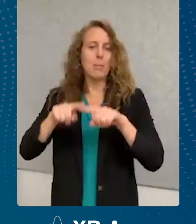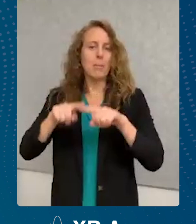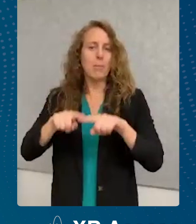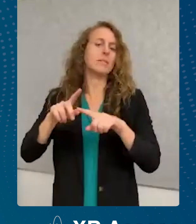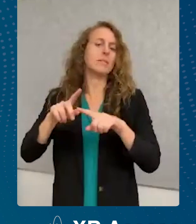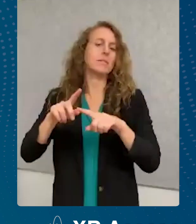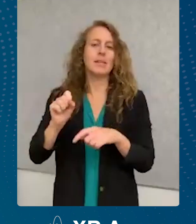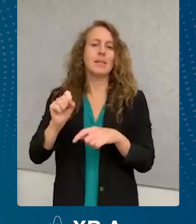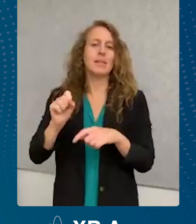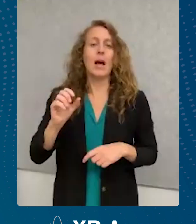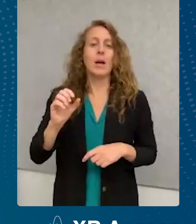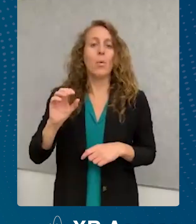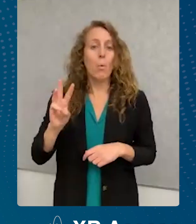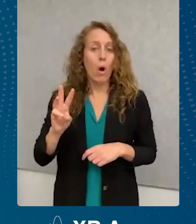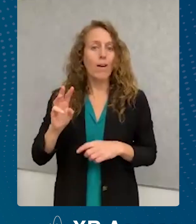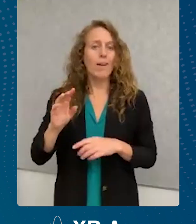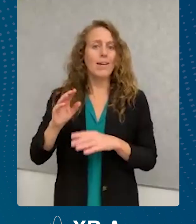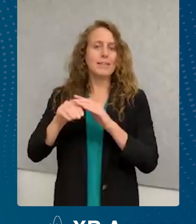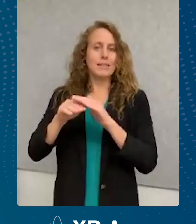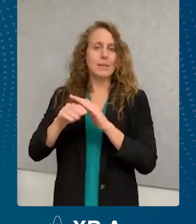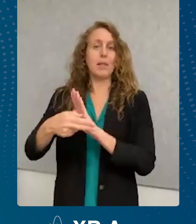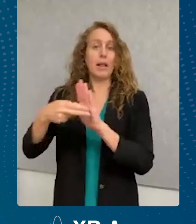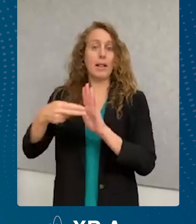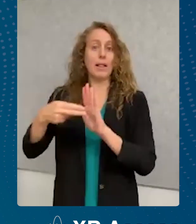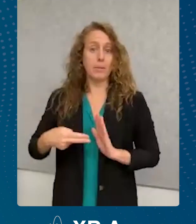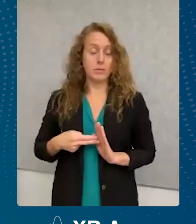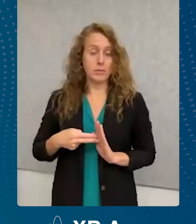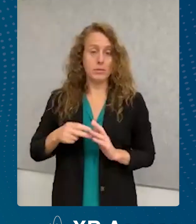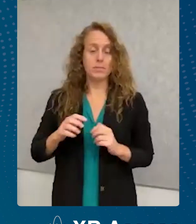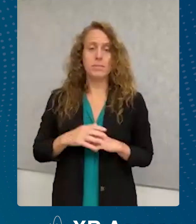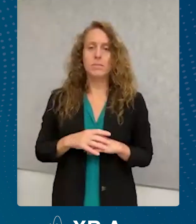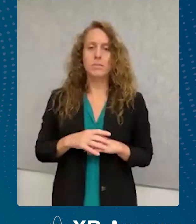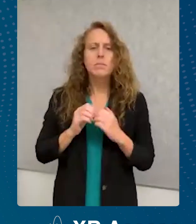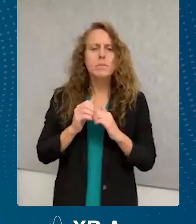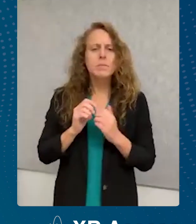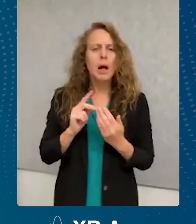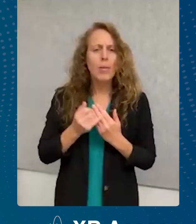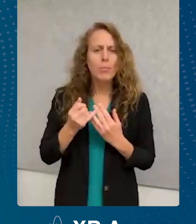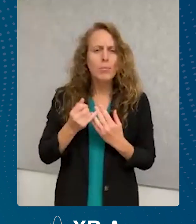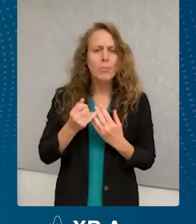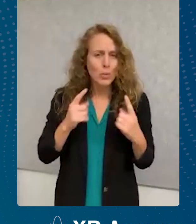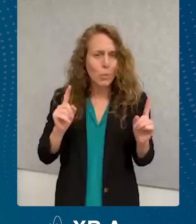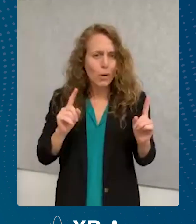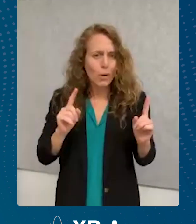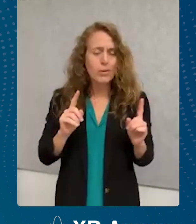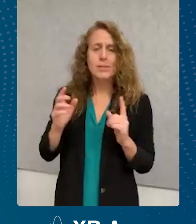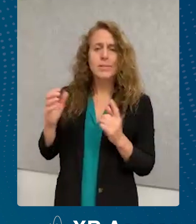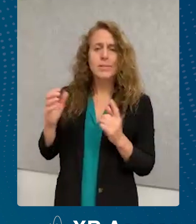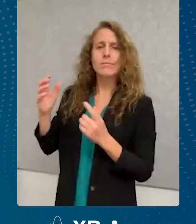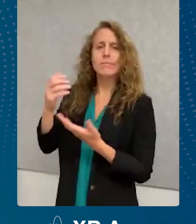The project works by leveraging crowdsourcing and AI techniques.